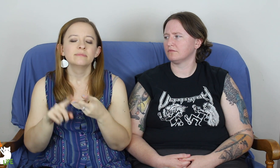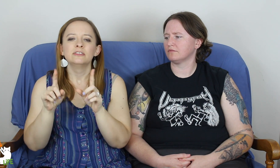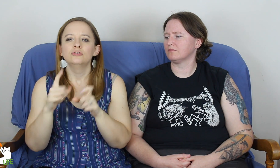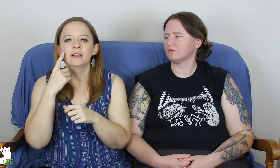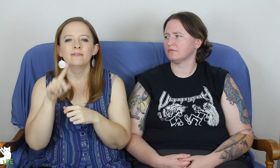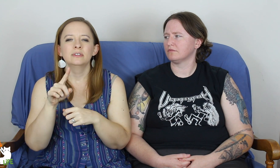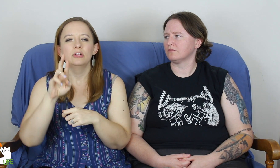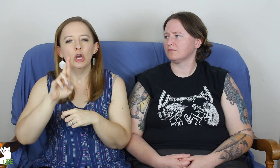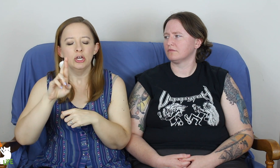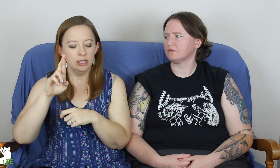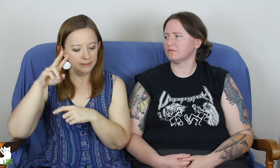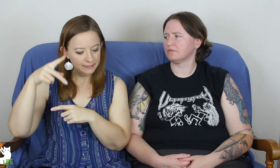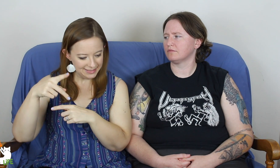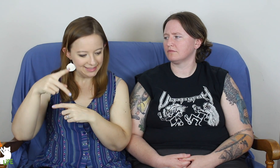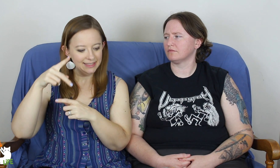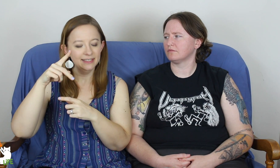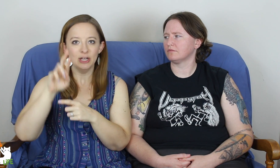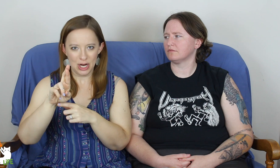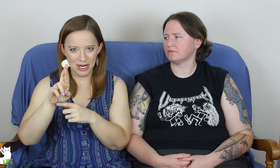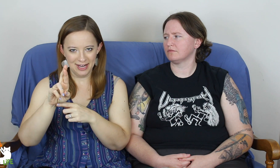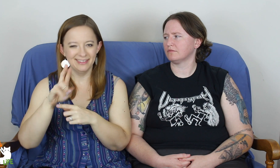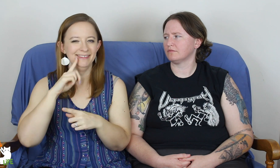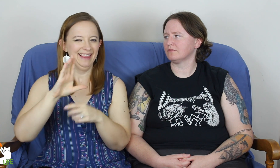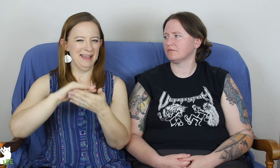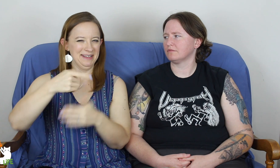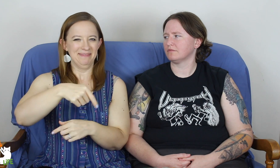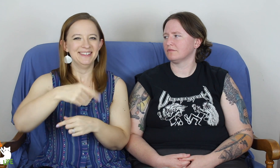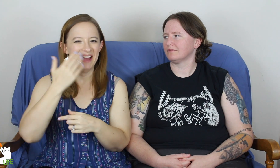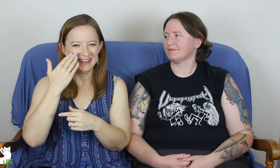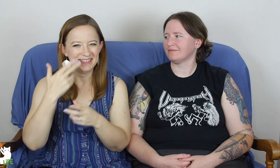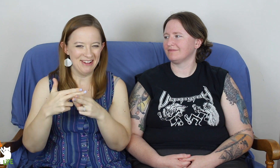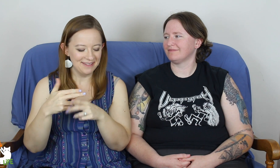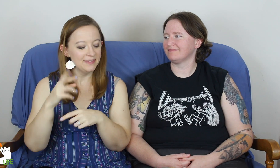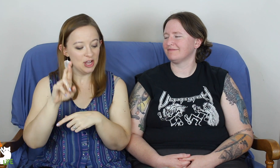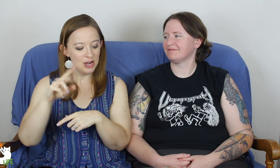Then there was a test for RPR. Sorry, I'm looking at the laptop so I know what it's called.